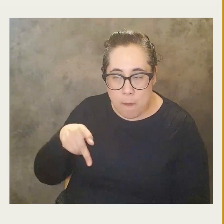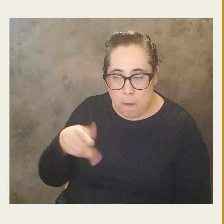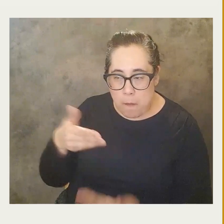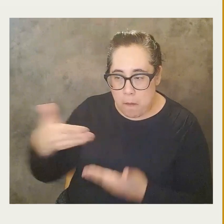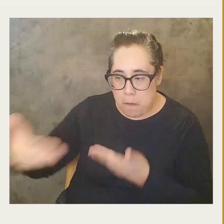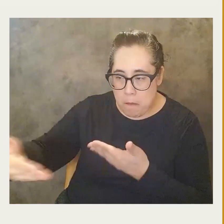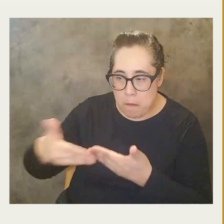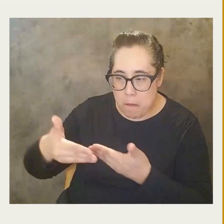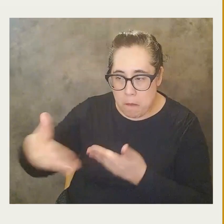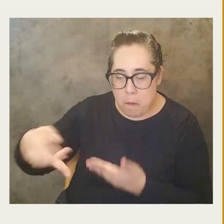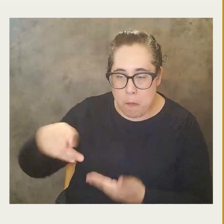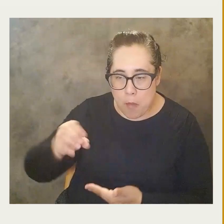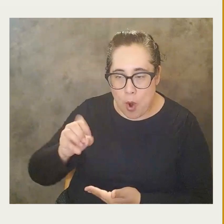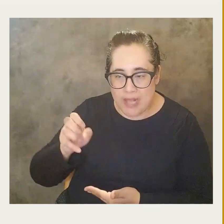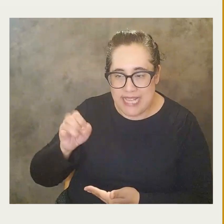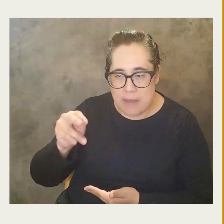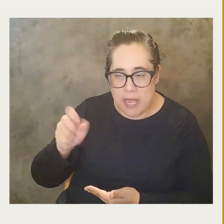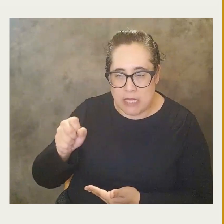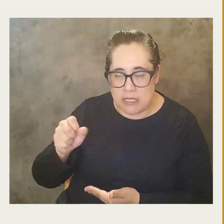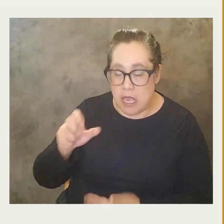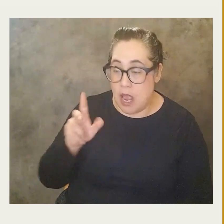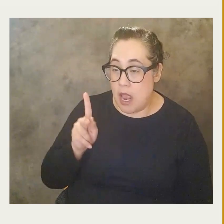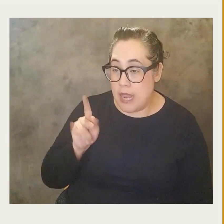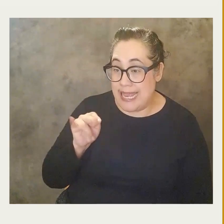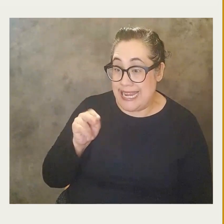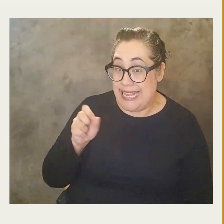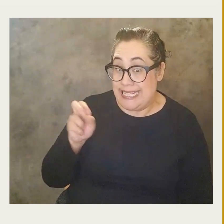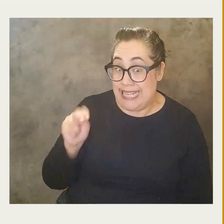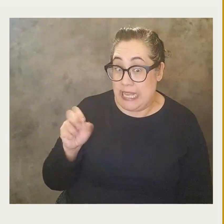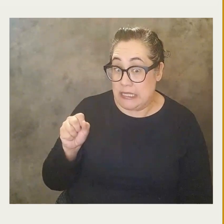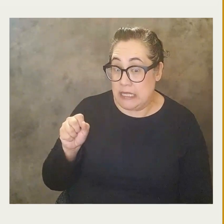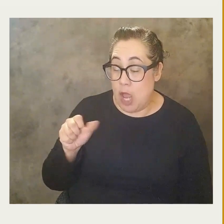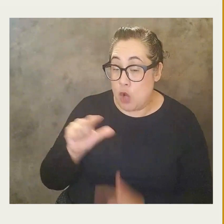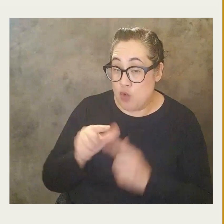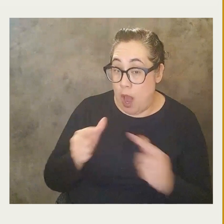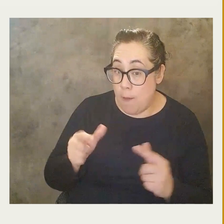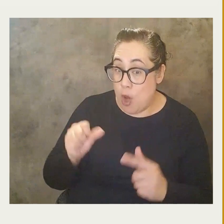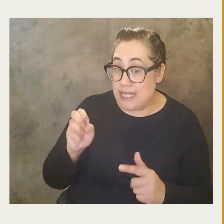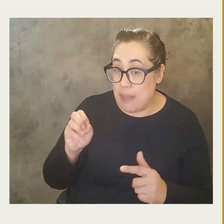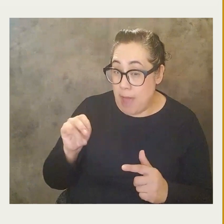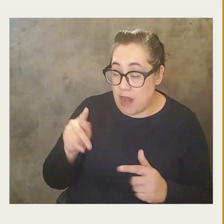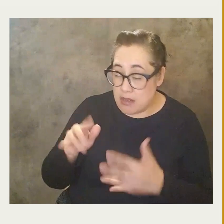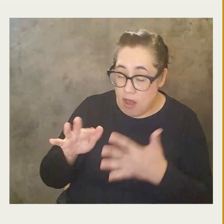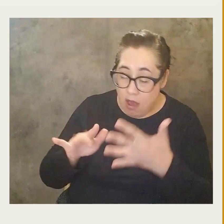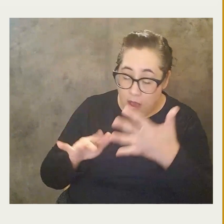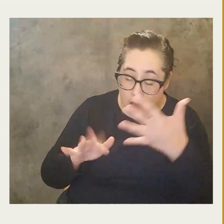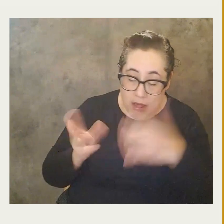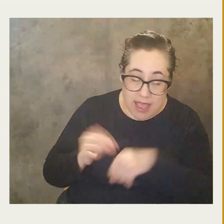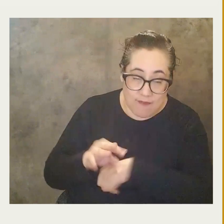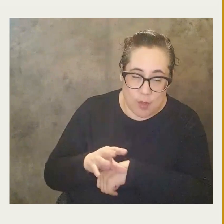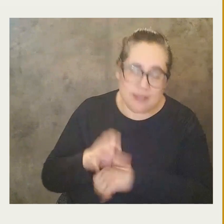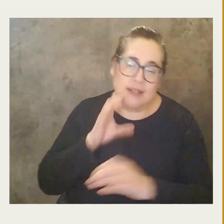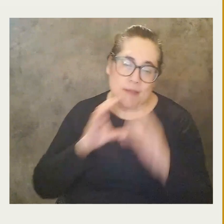kinesics, grammar, and semantics. All of those elements influence communication.